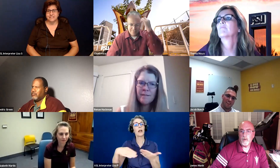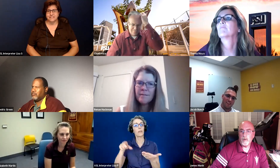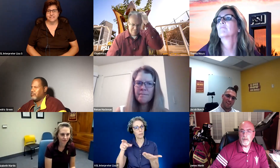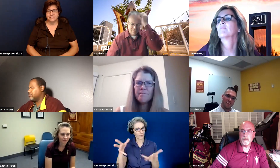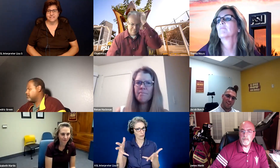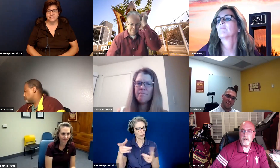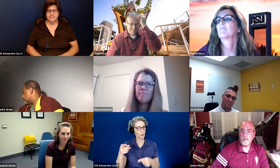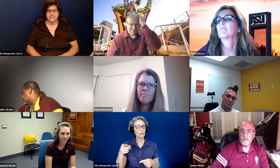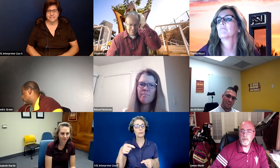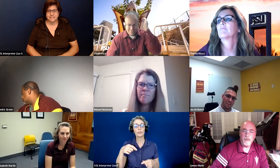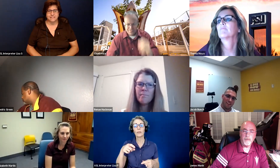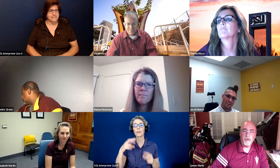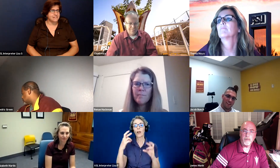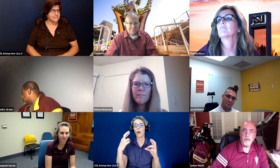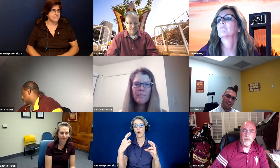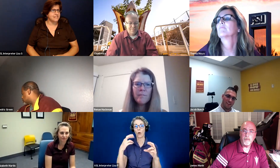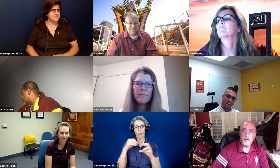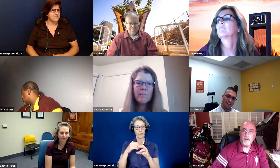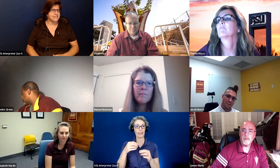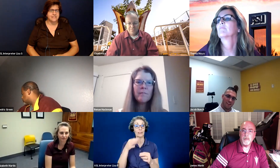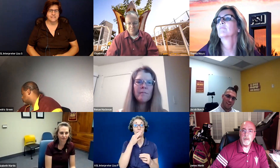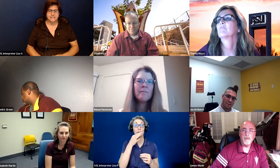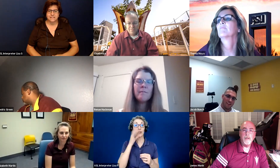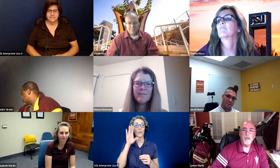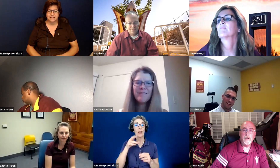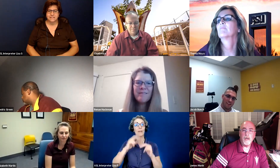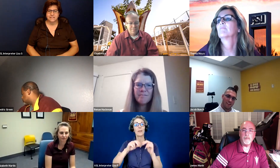We're hoping in the near future to have a hockey arena built right next door.